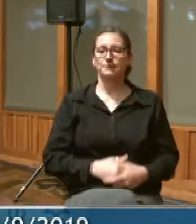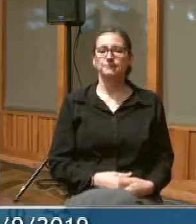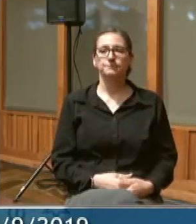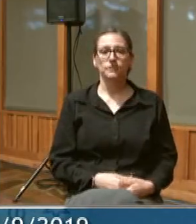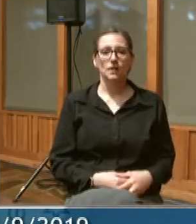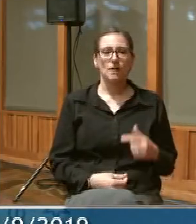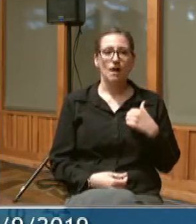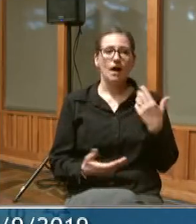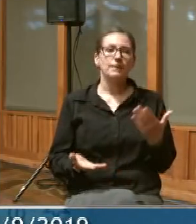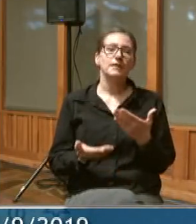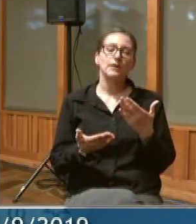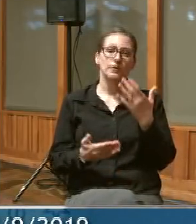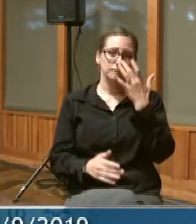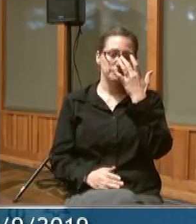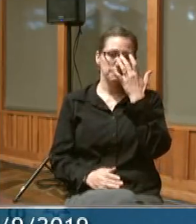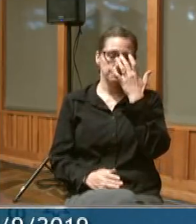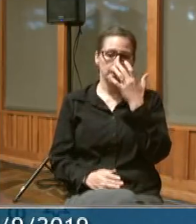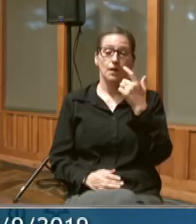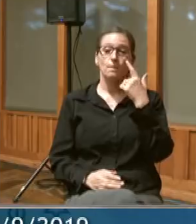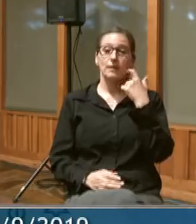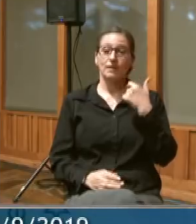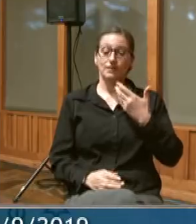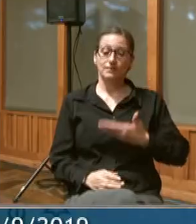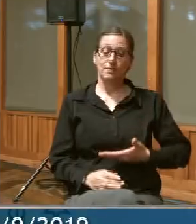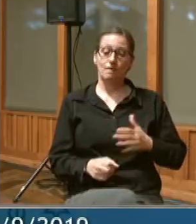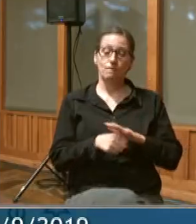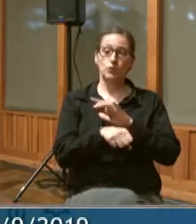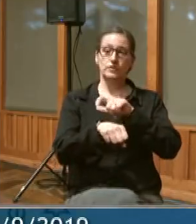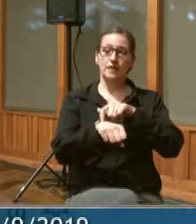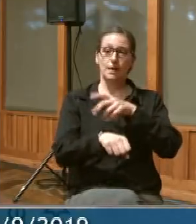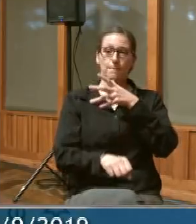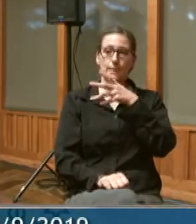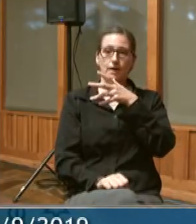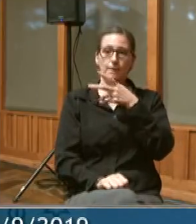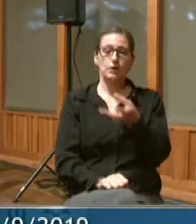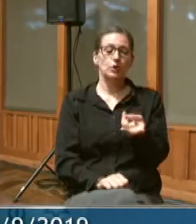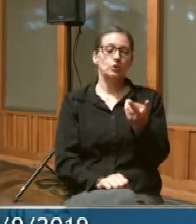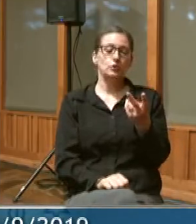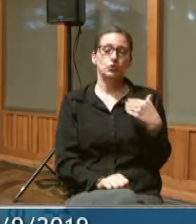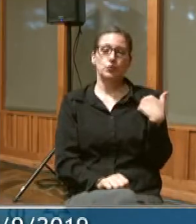I WAS NORTH EXPECTING TO BE HERE TONIGHT BECAUSE I THOUGHT I WOULD BE WORKING AND I GOT AN OPPORTUNITY TO COME.